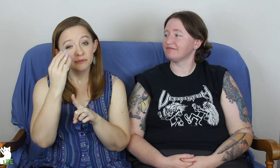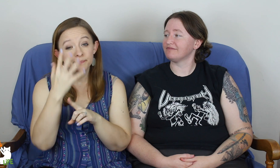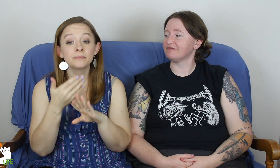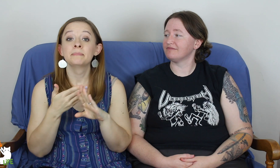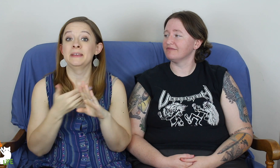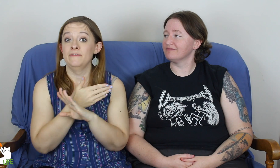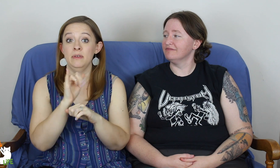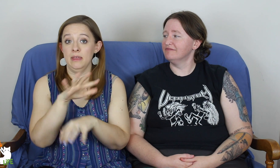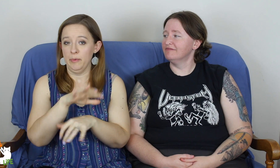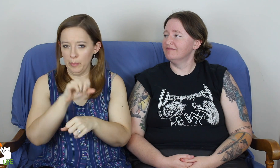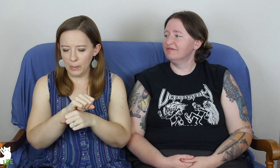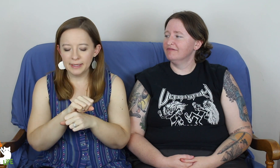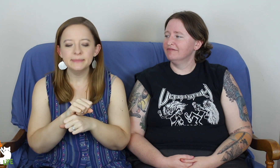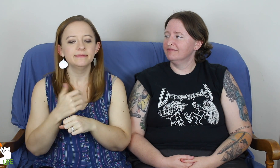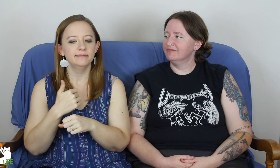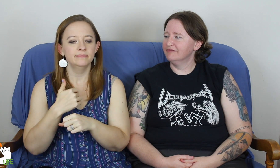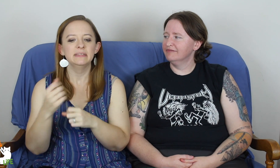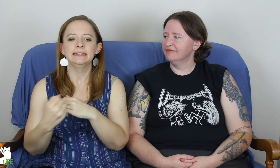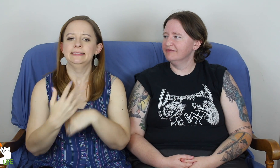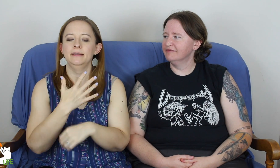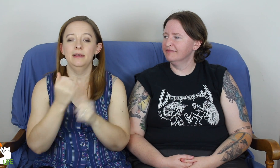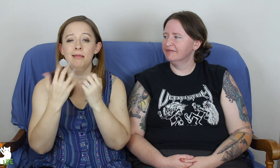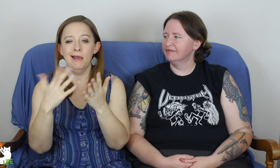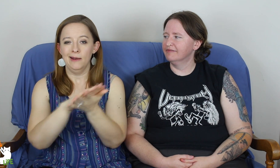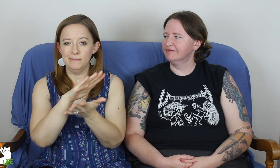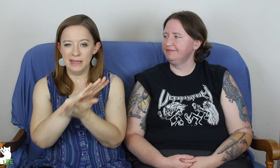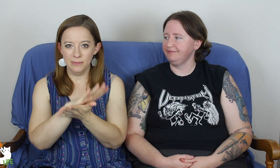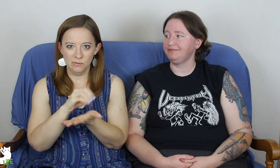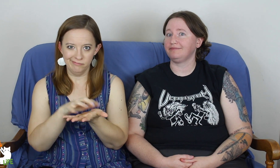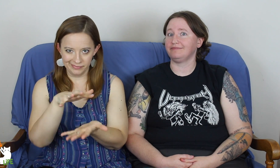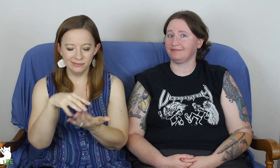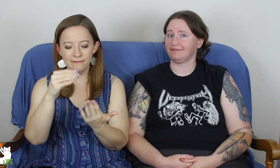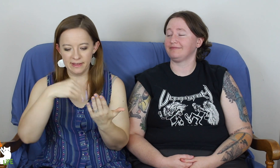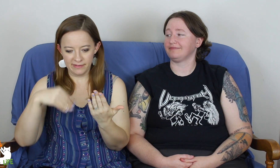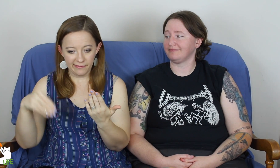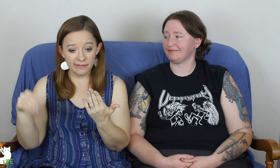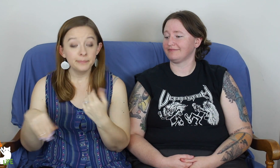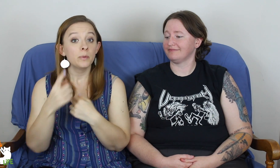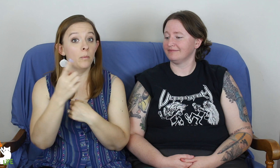[JI] Also, before that appointment, I was sent a lot of paperwork I had to fill out.